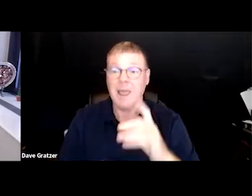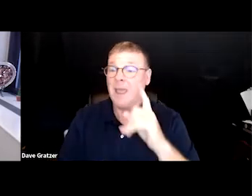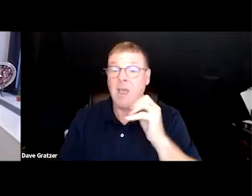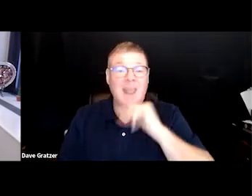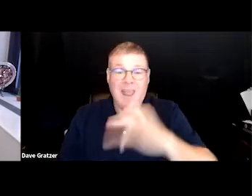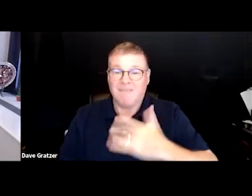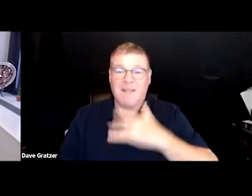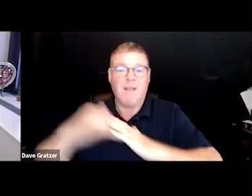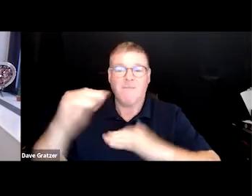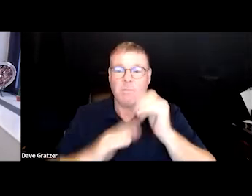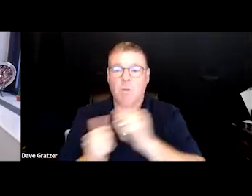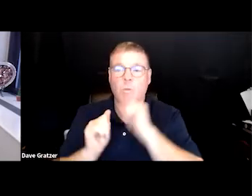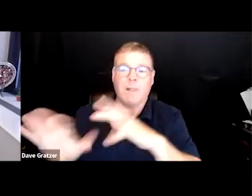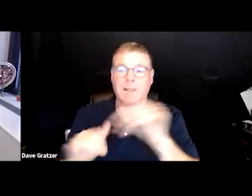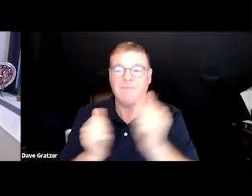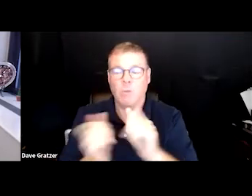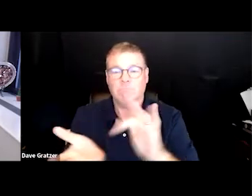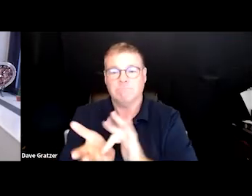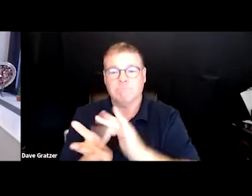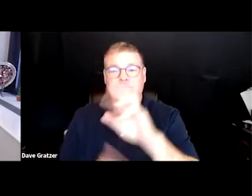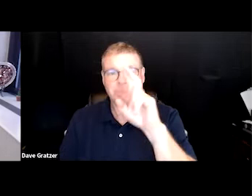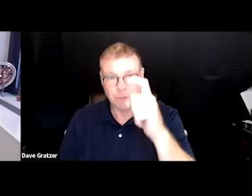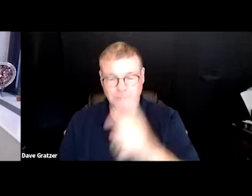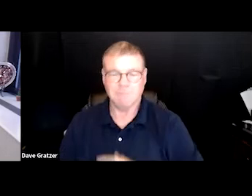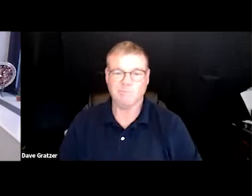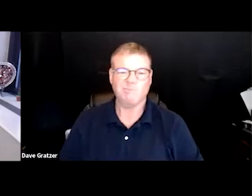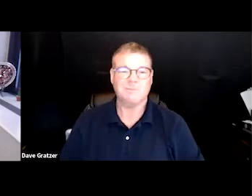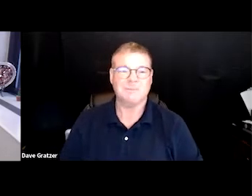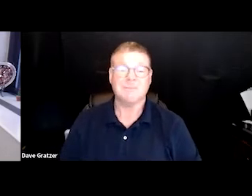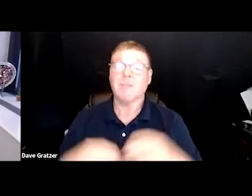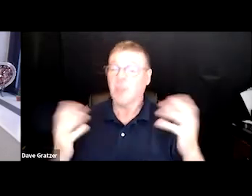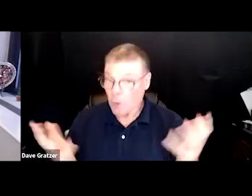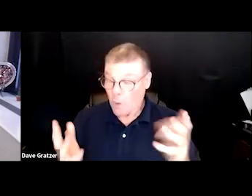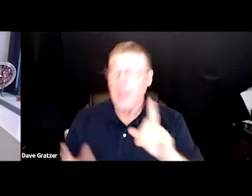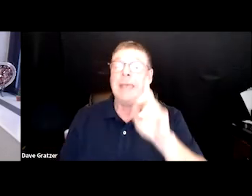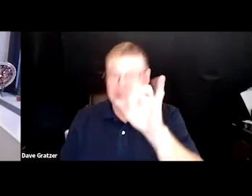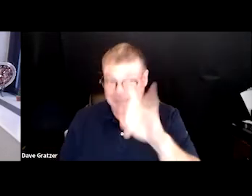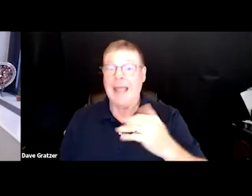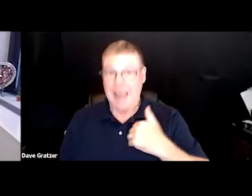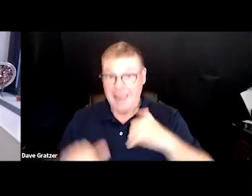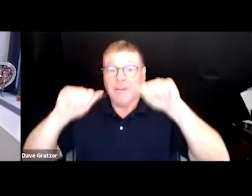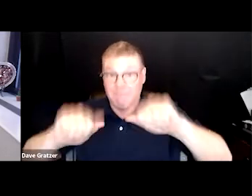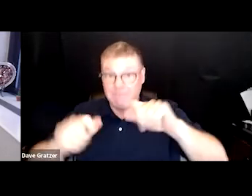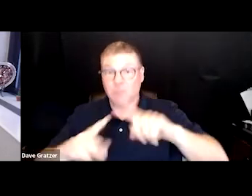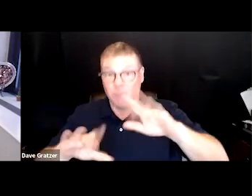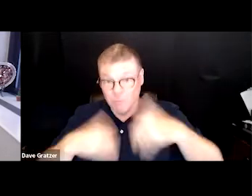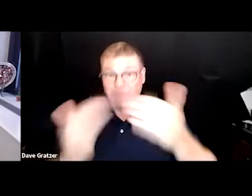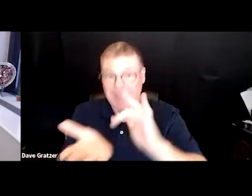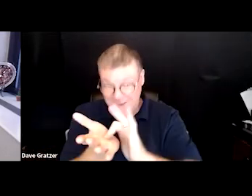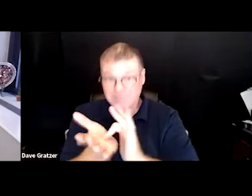with allowing them to leave with a prescription." So even in cases where there was capacity to provide medications while people were in jail,